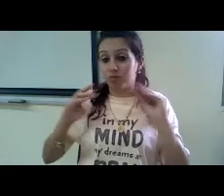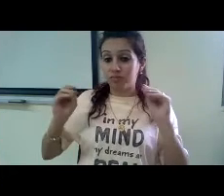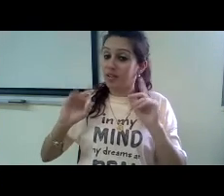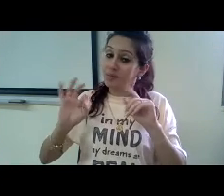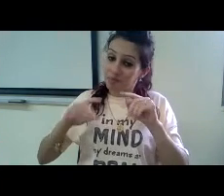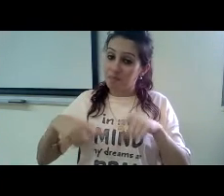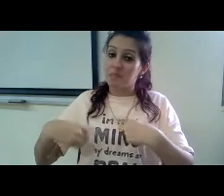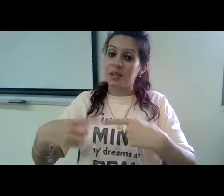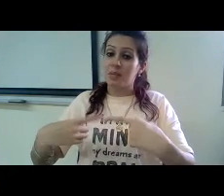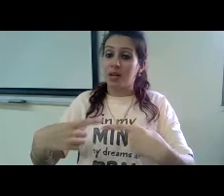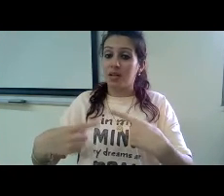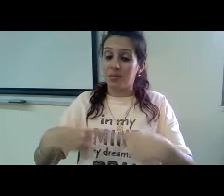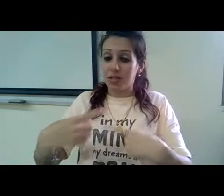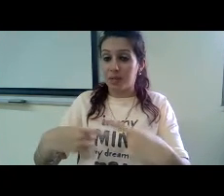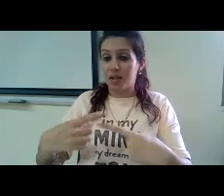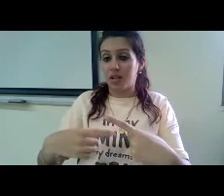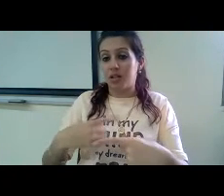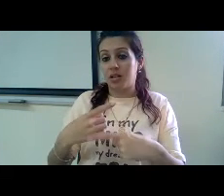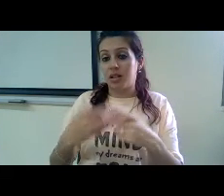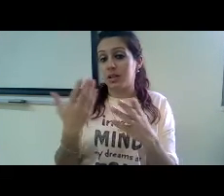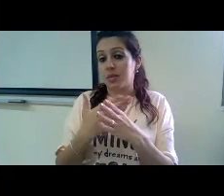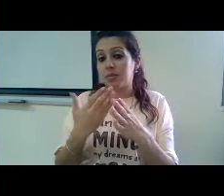And this might present an opportunity